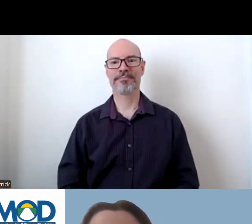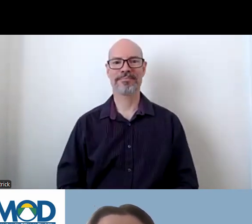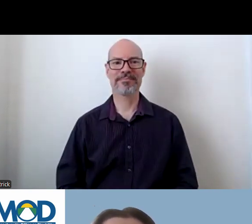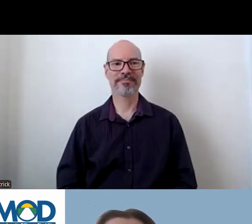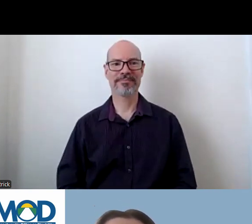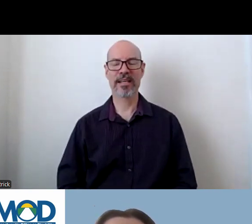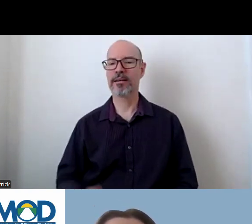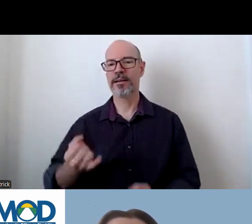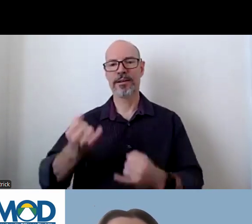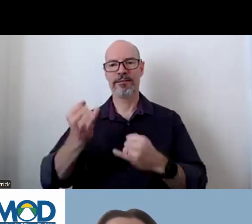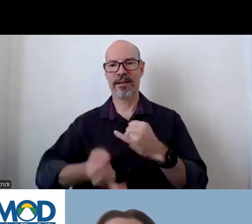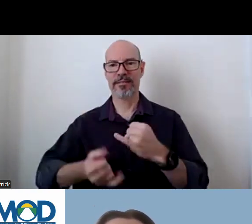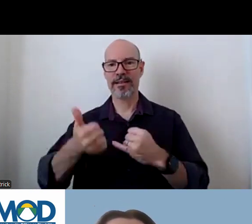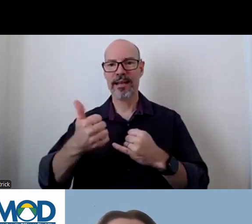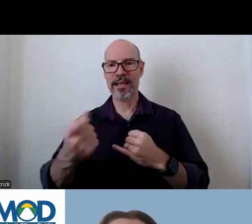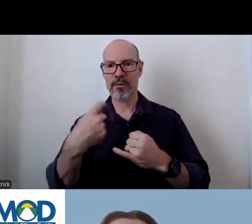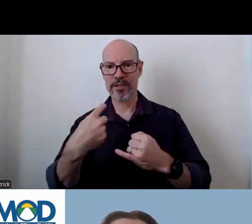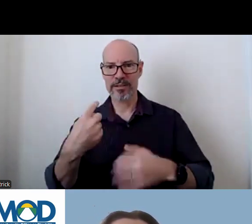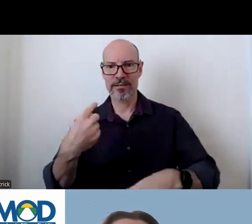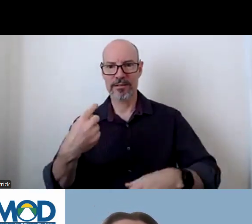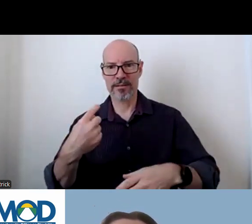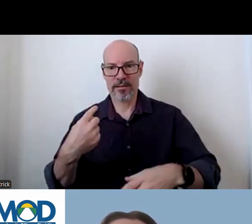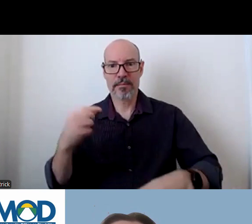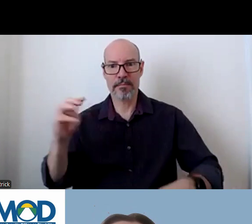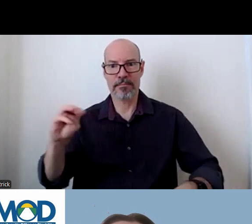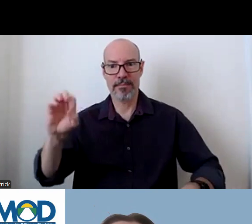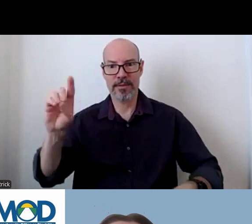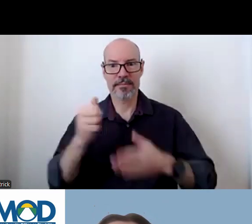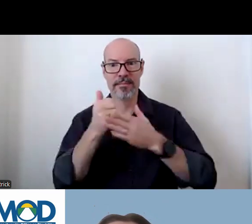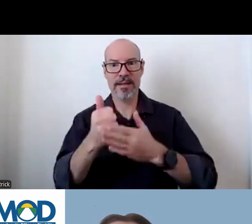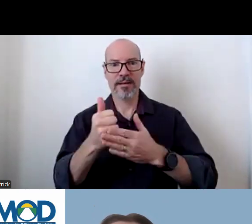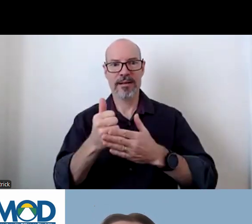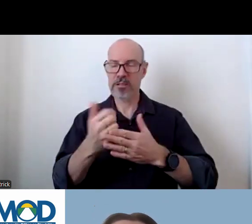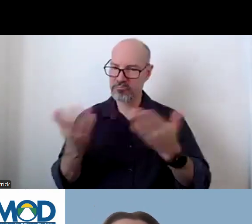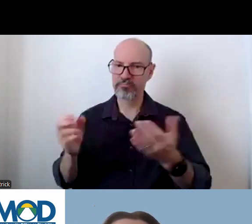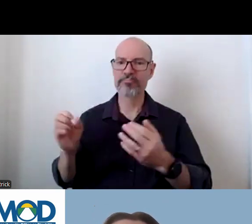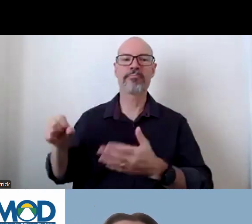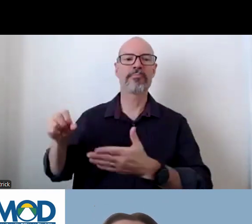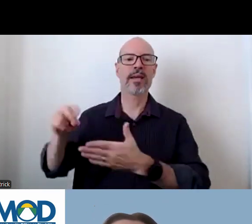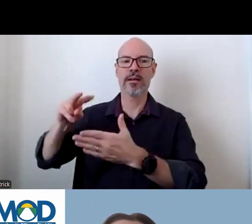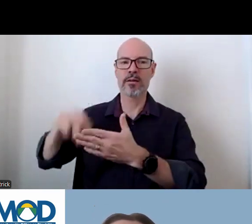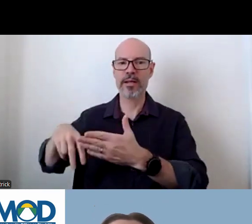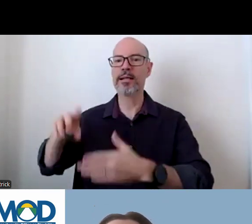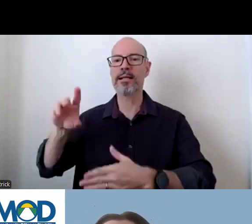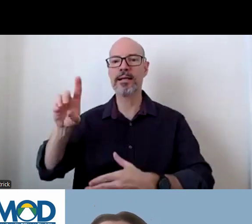All right, and finally, if you have any questions for us you can read our guidance on